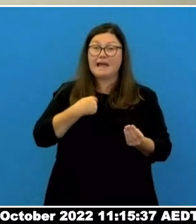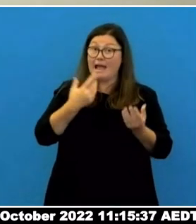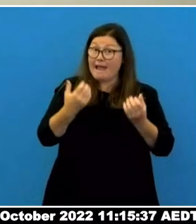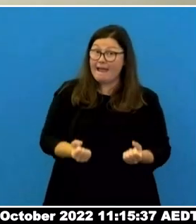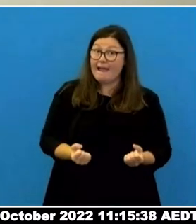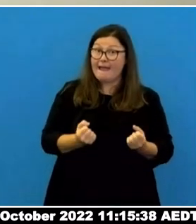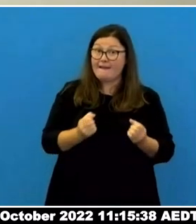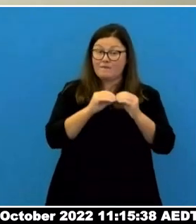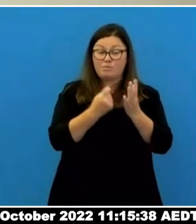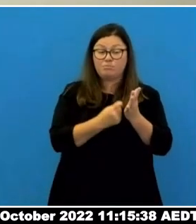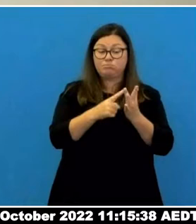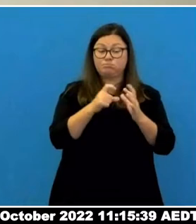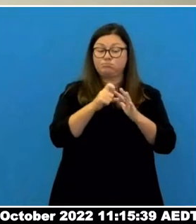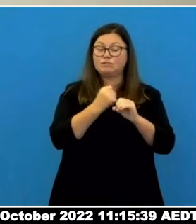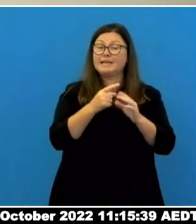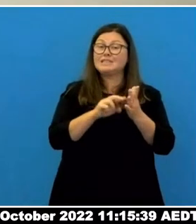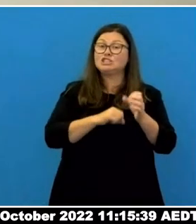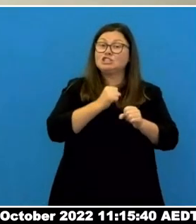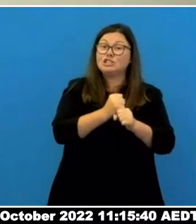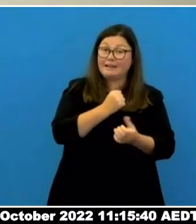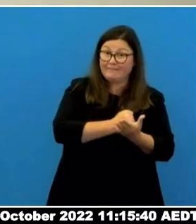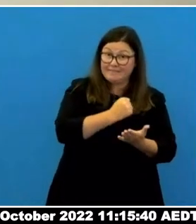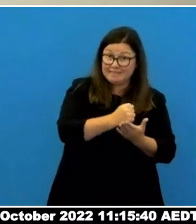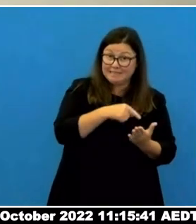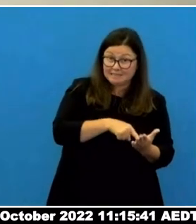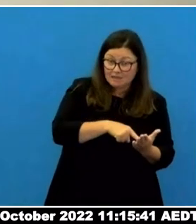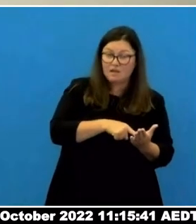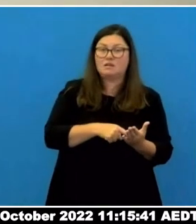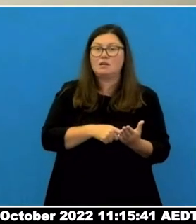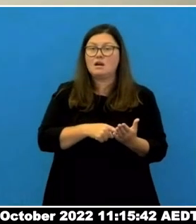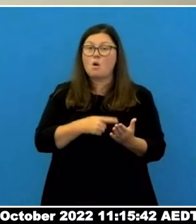I received some assistance from a lawyer when I applied for this visa."